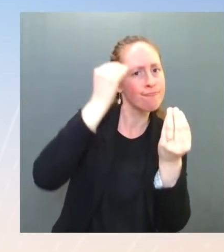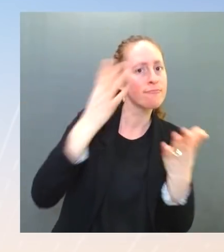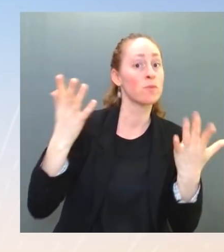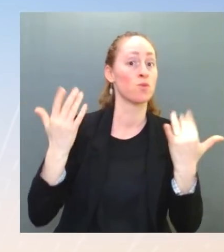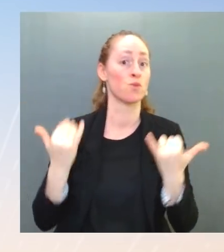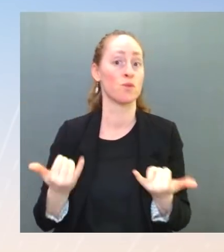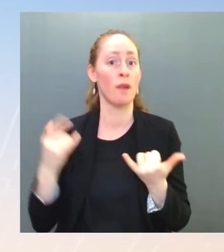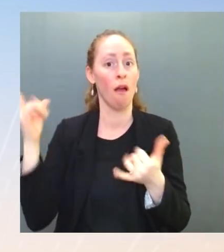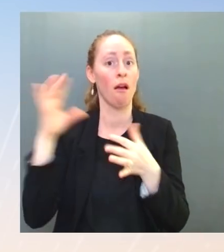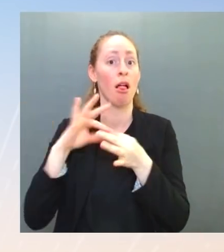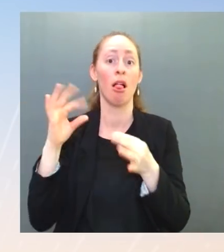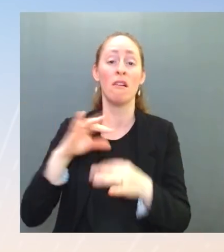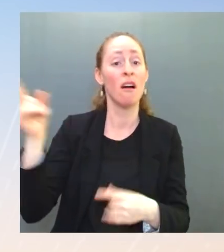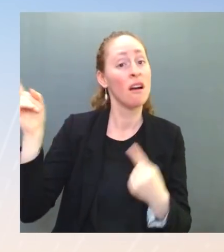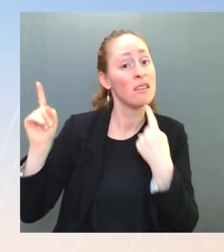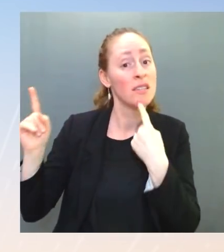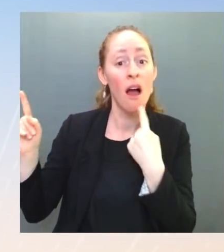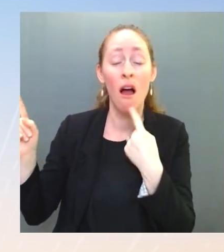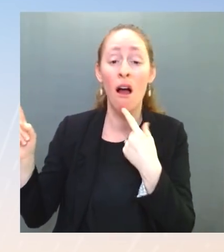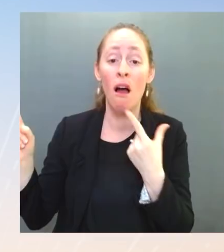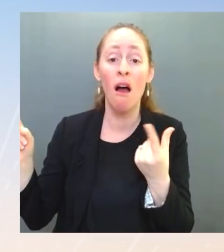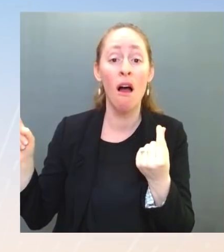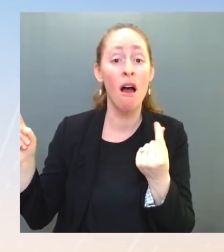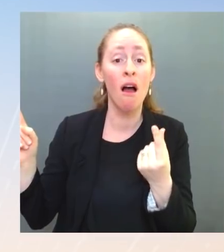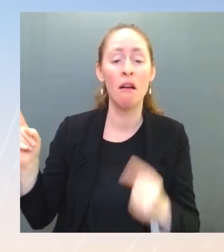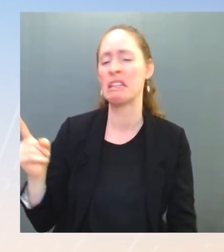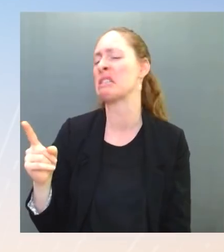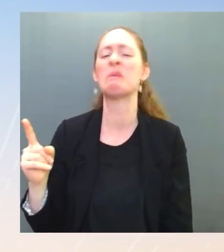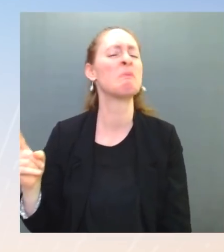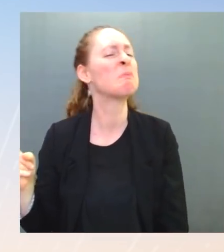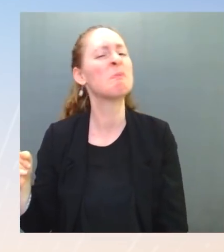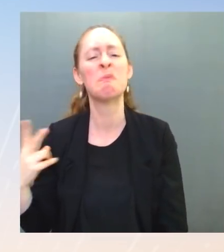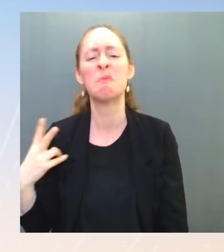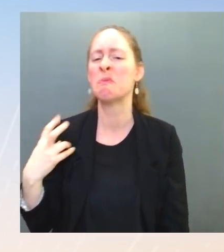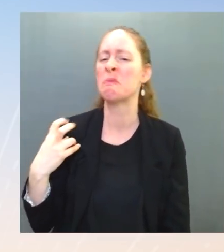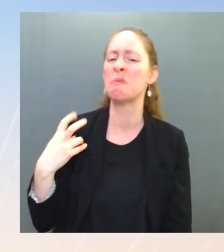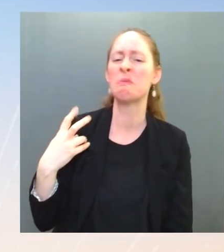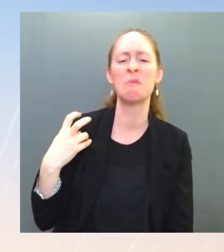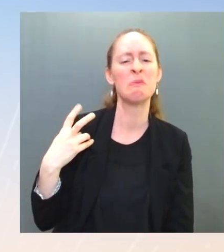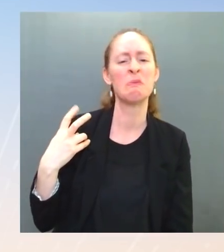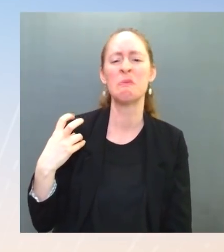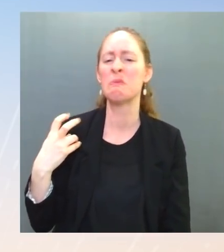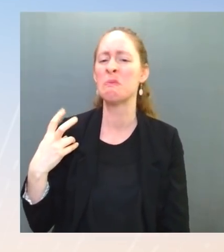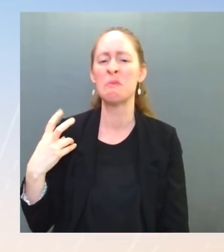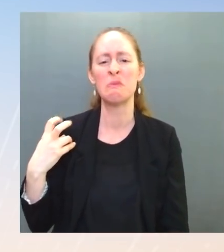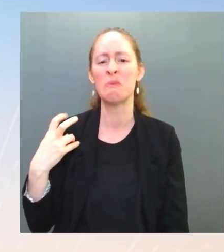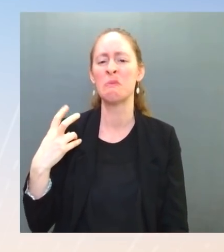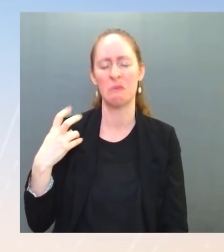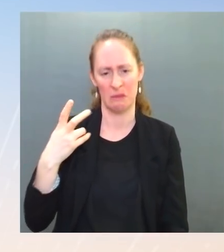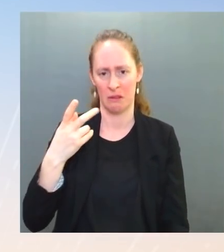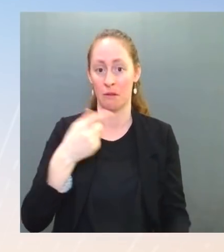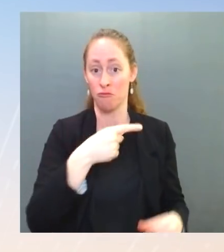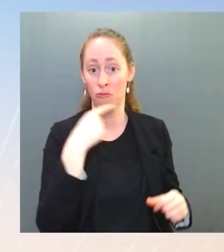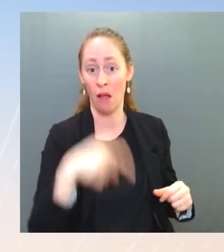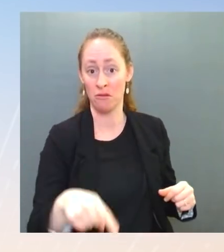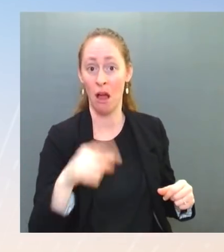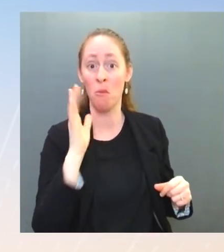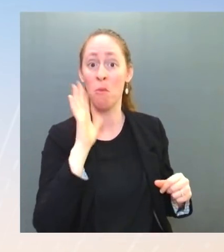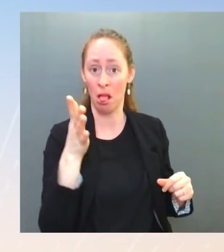should accelerate imports of Russian oil. So can you tell us, did the President explicitly ask not for an acceleration of Russian oil?